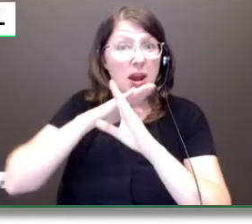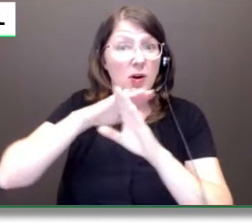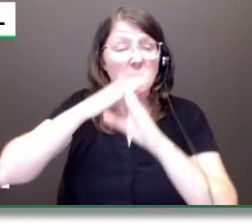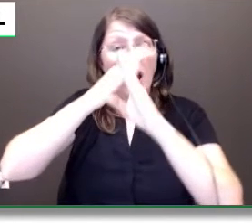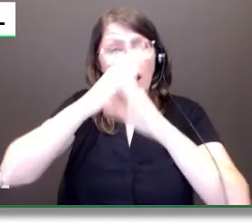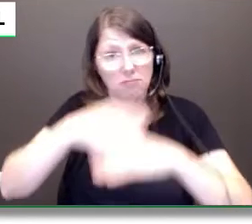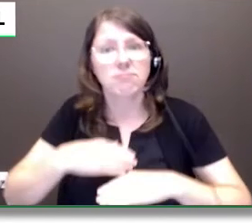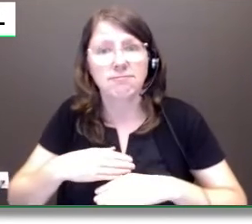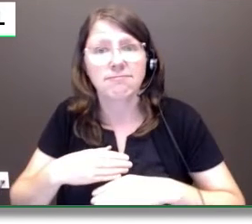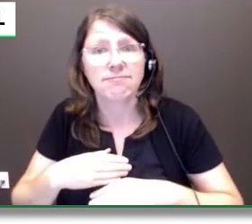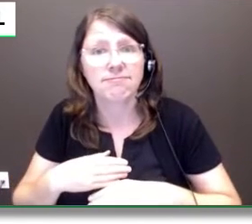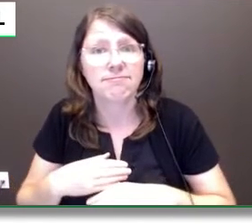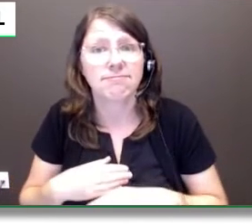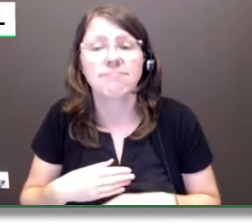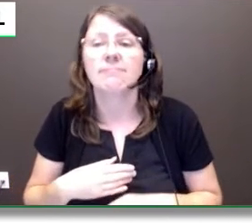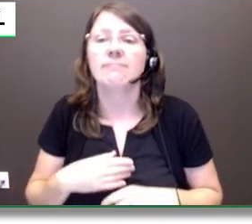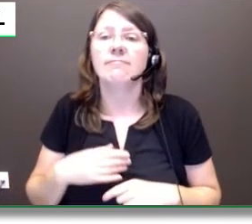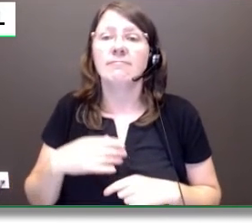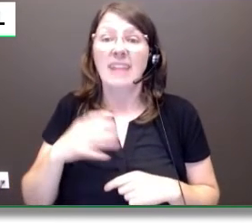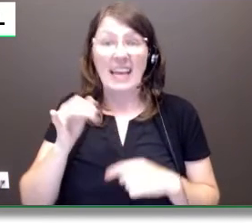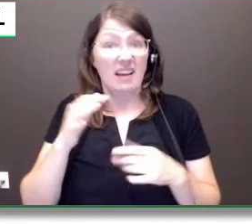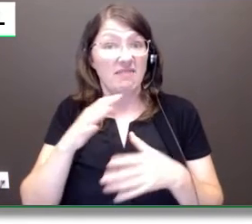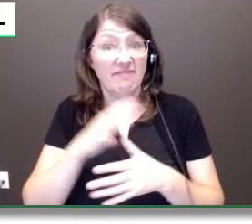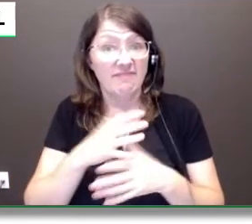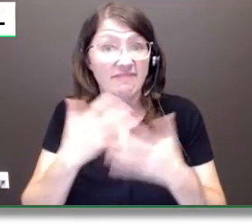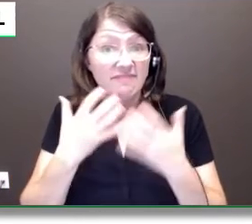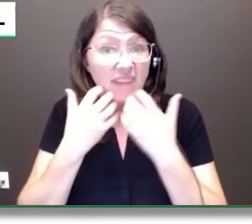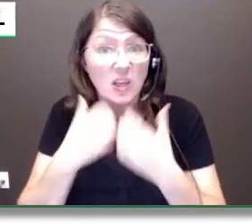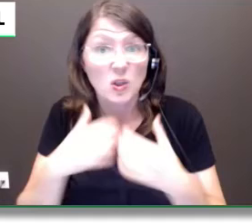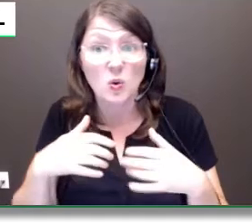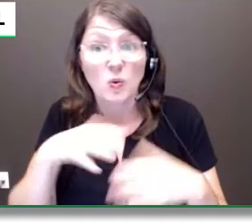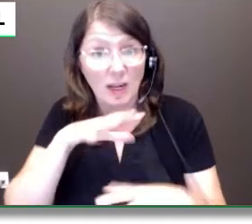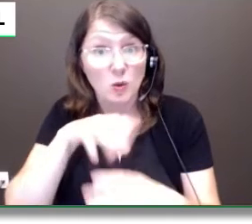and especially you know planning planning is important